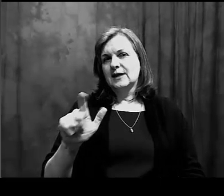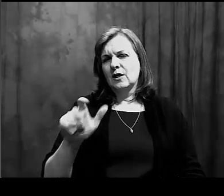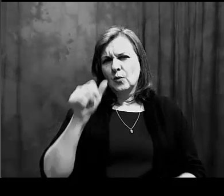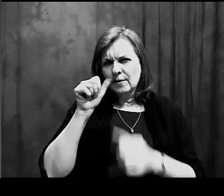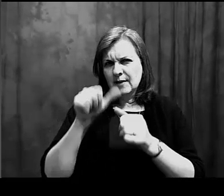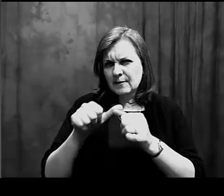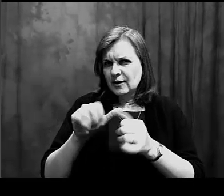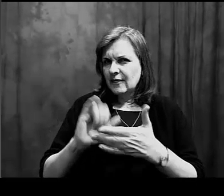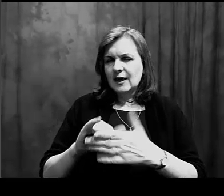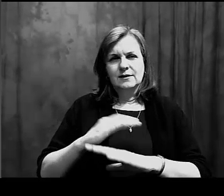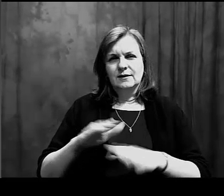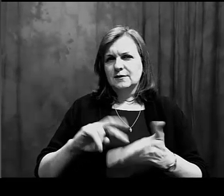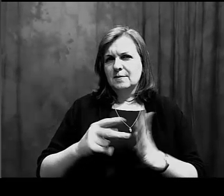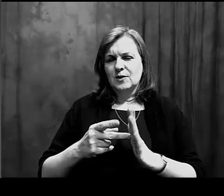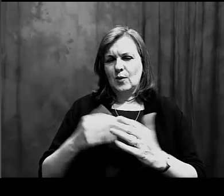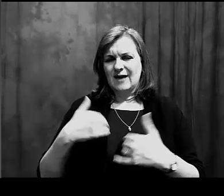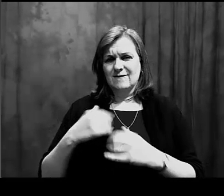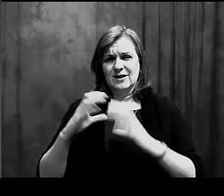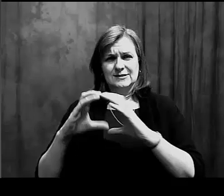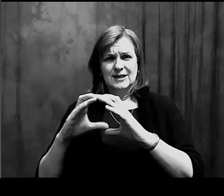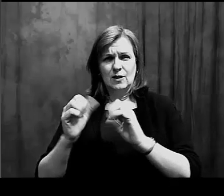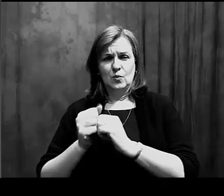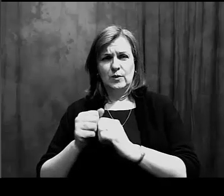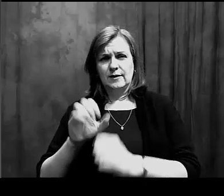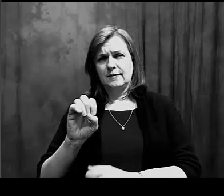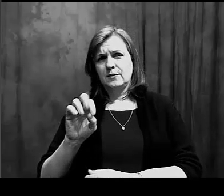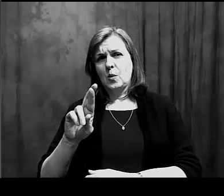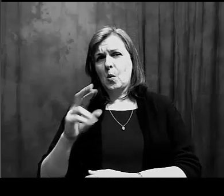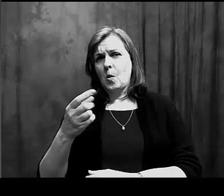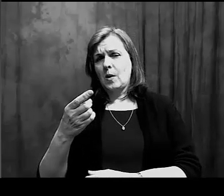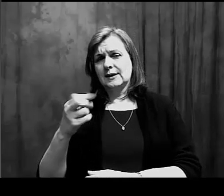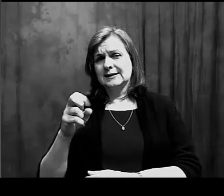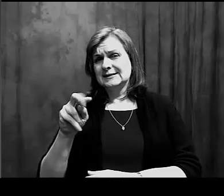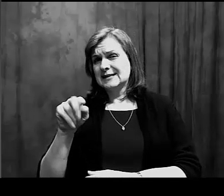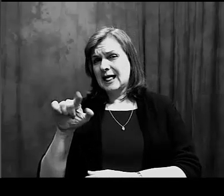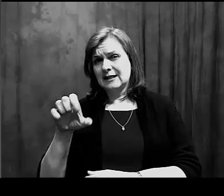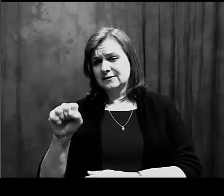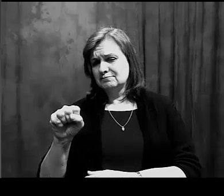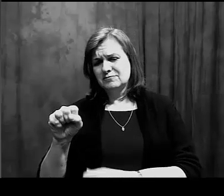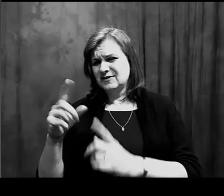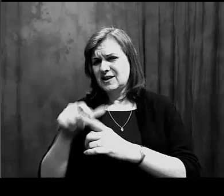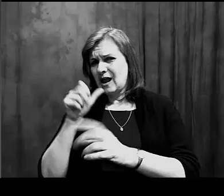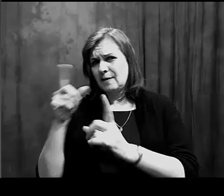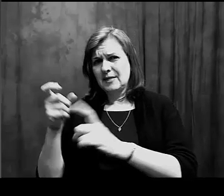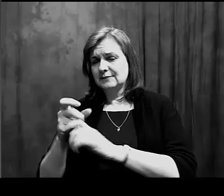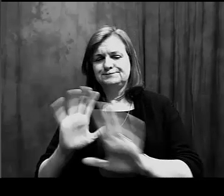this is not a cell with organelles or anything complex this is very basic